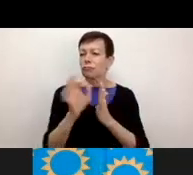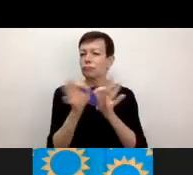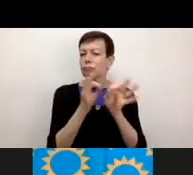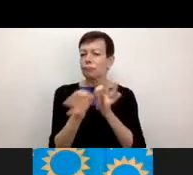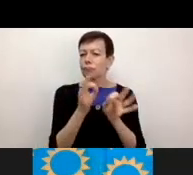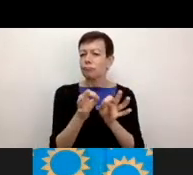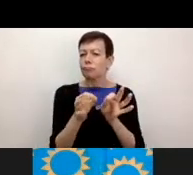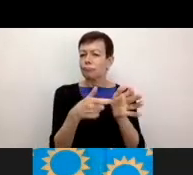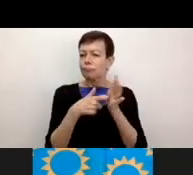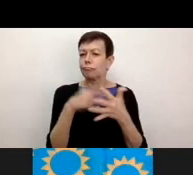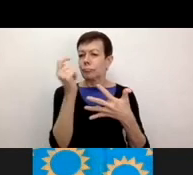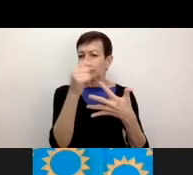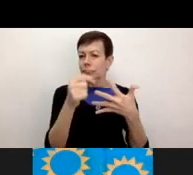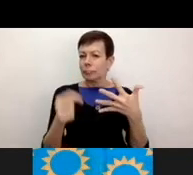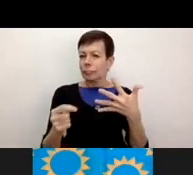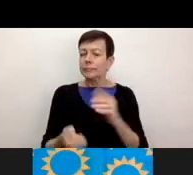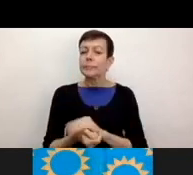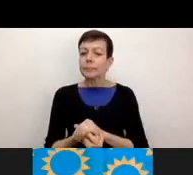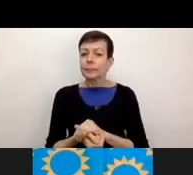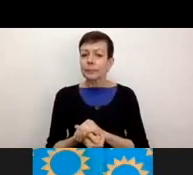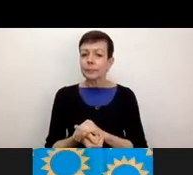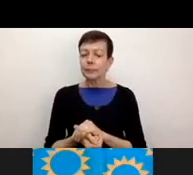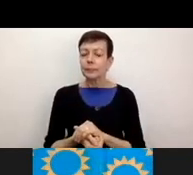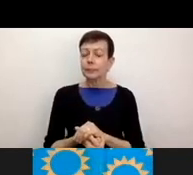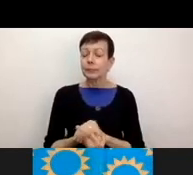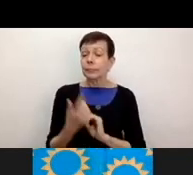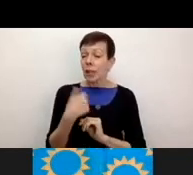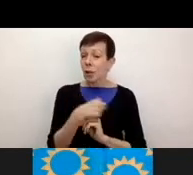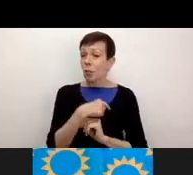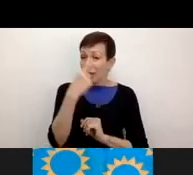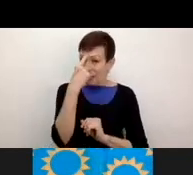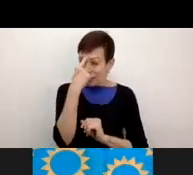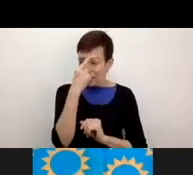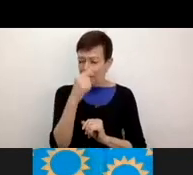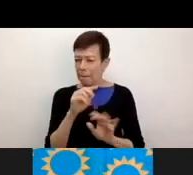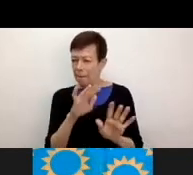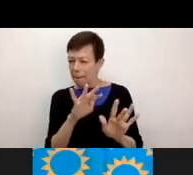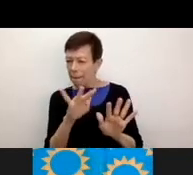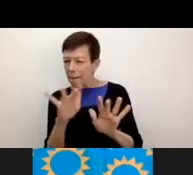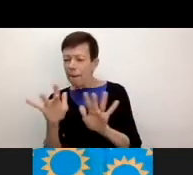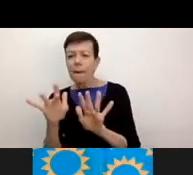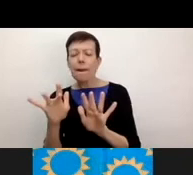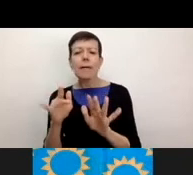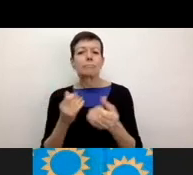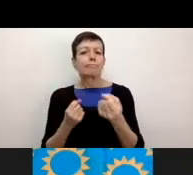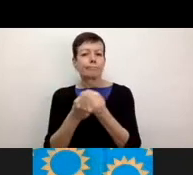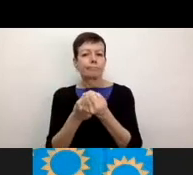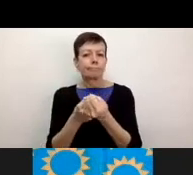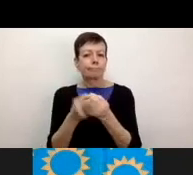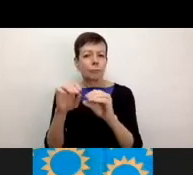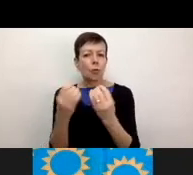What we will be looking for is organizations who have a history of work, or have really